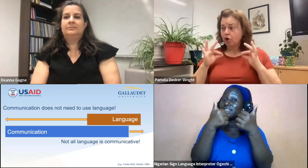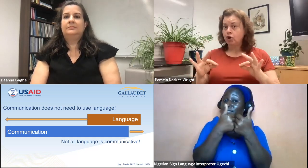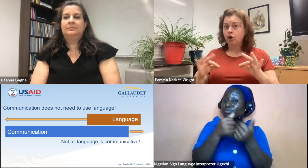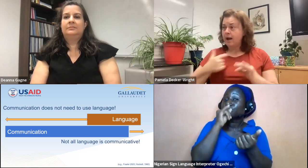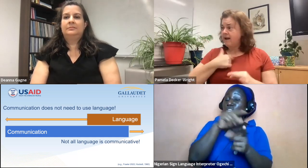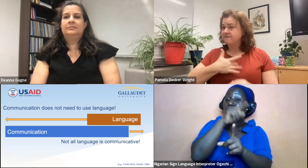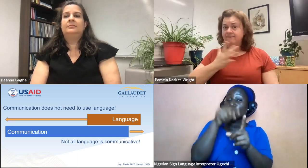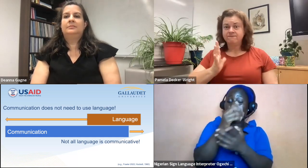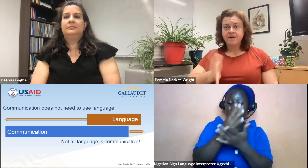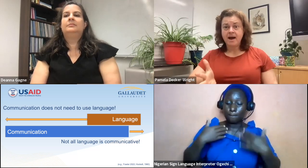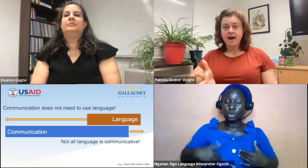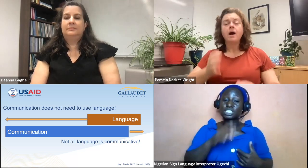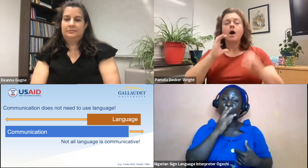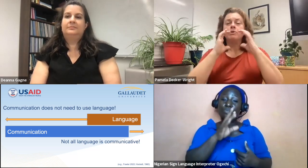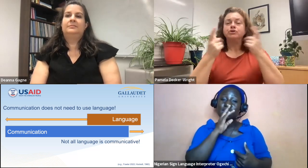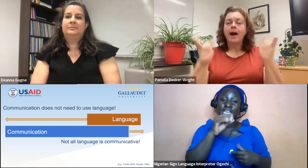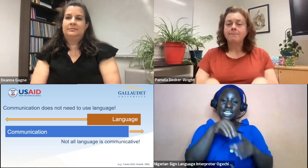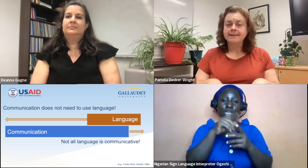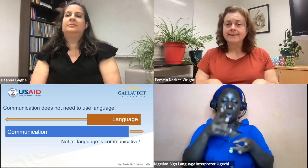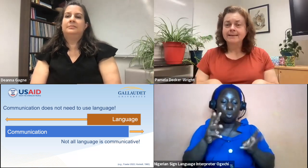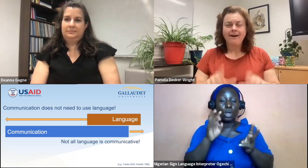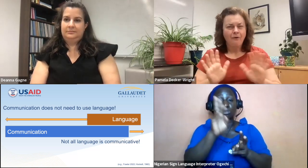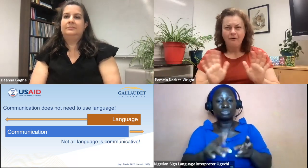Communication is not happening. The person uttering